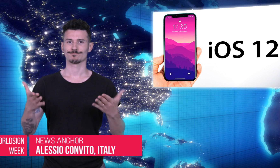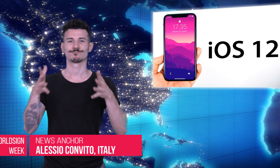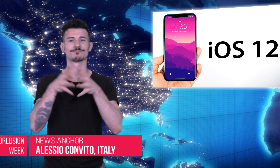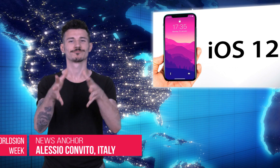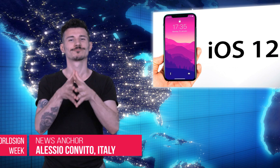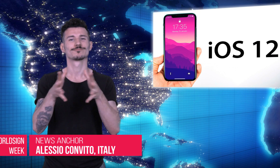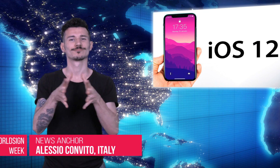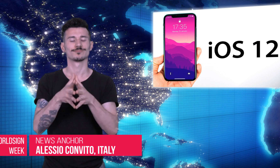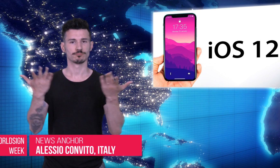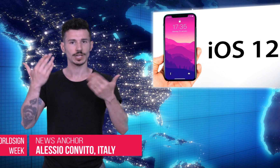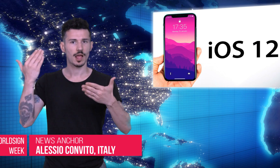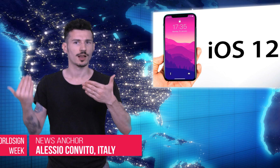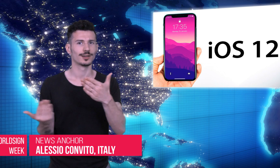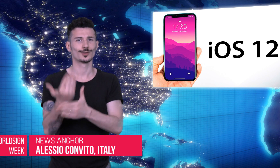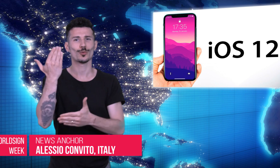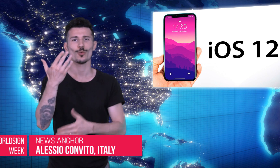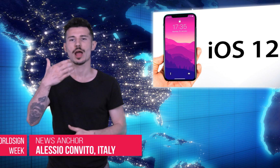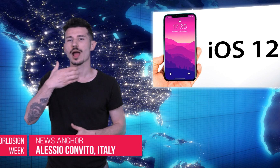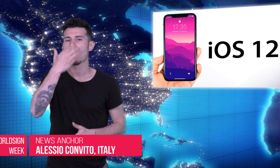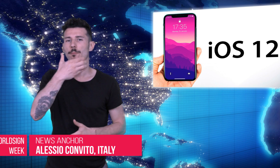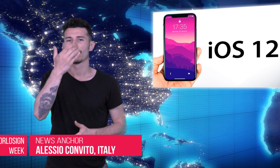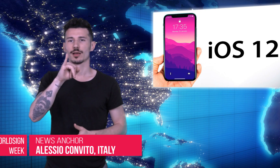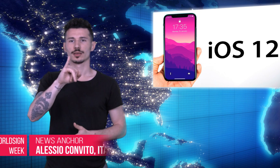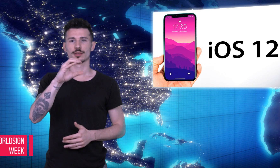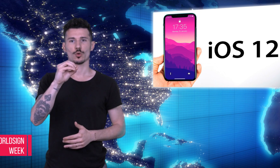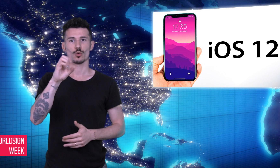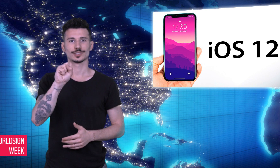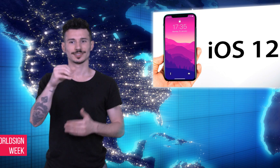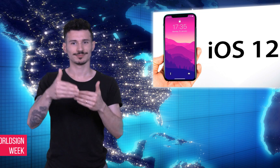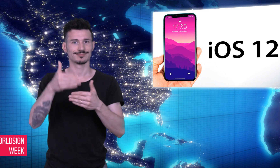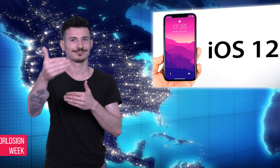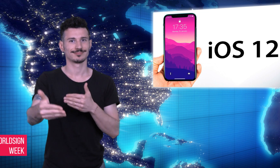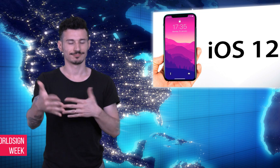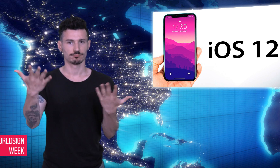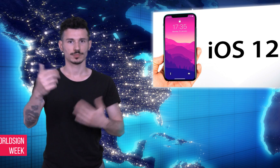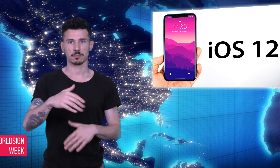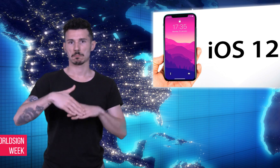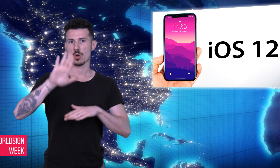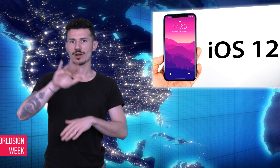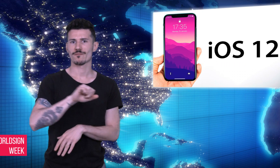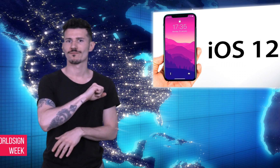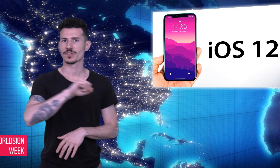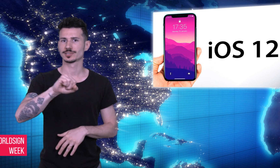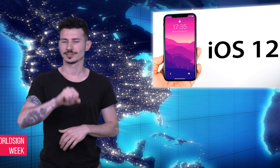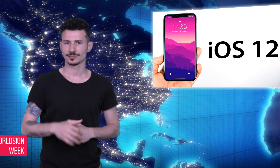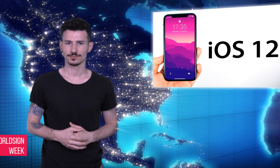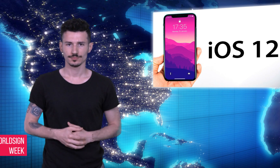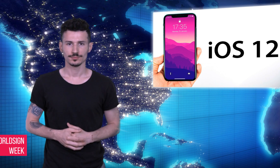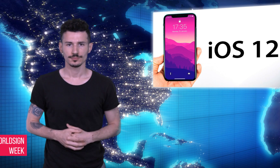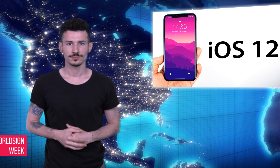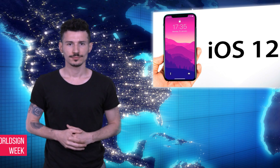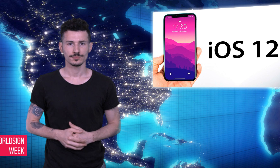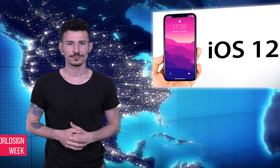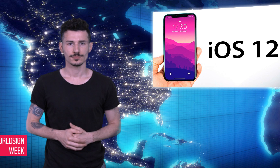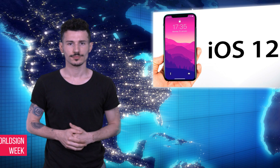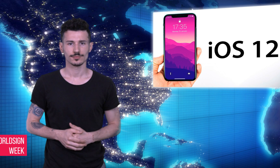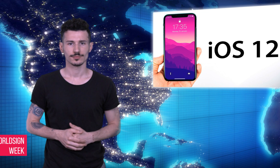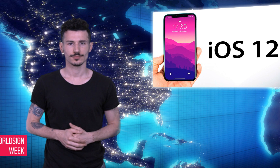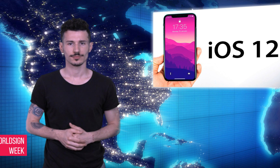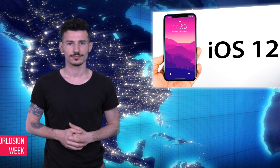Alessio: New Generation of Apple iOS is Faster Apple Computers announced during the